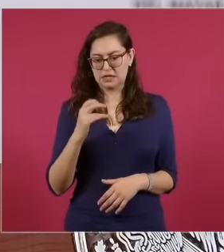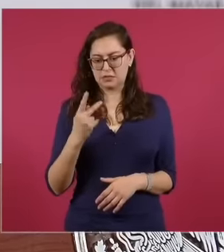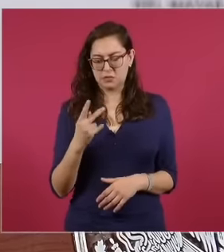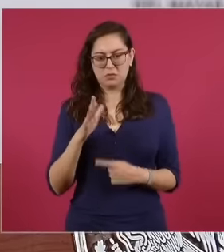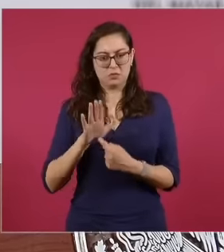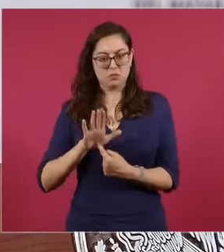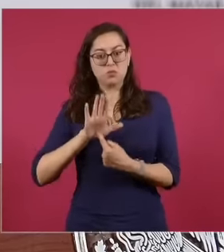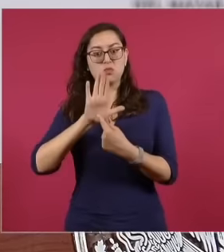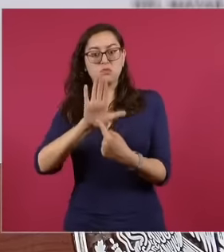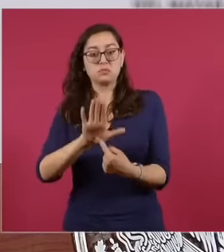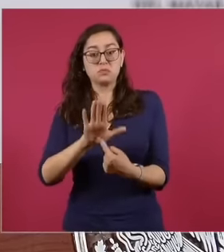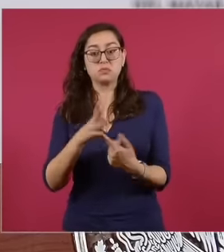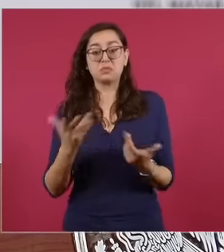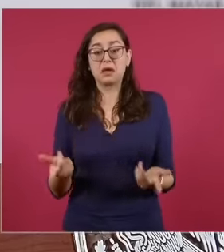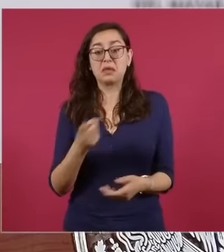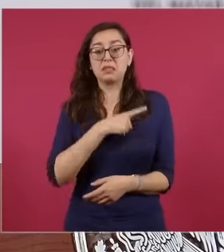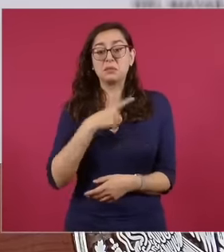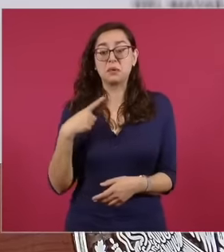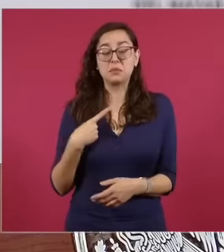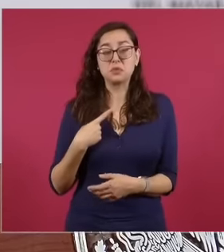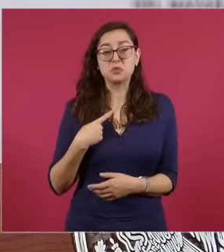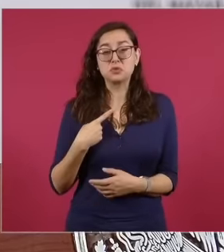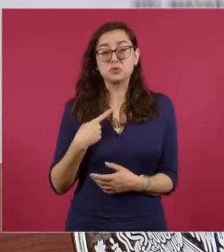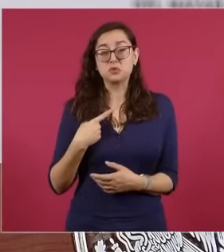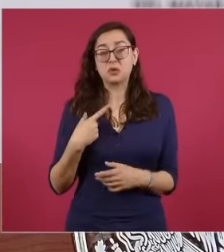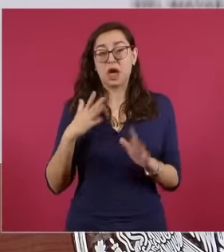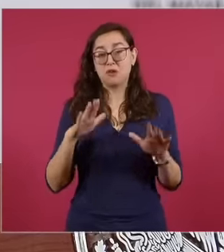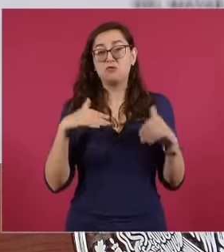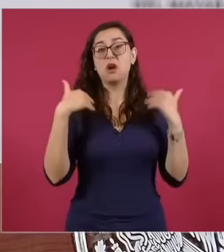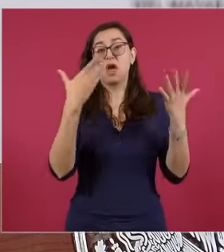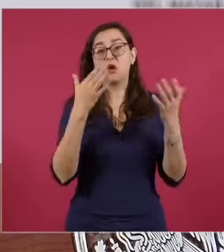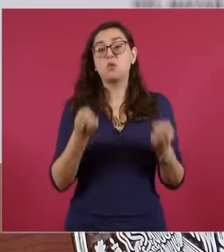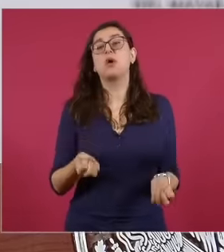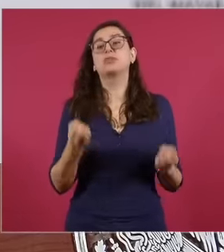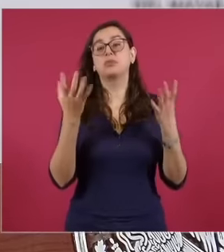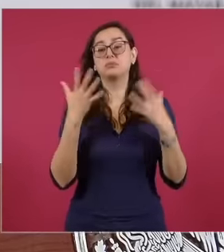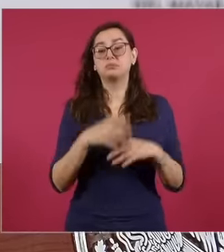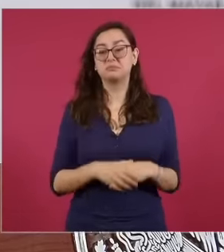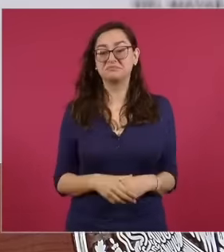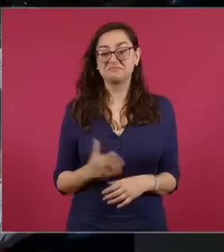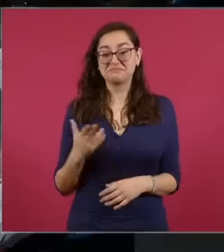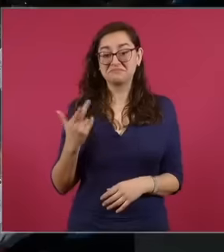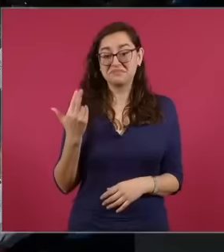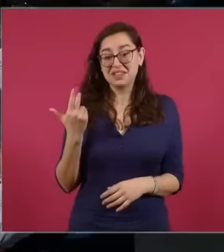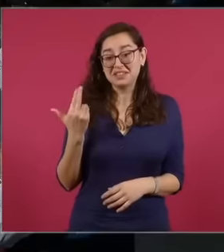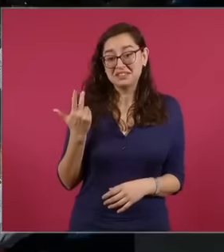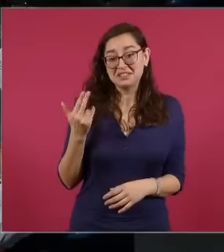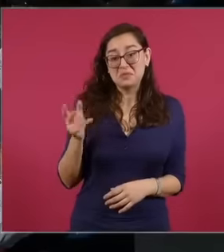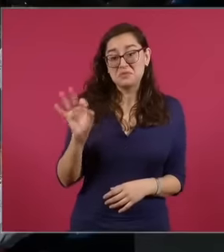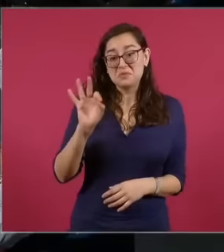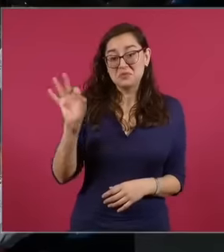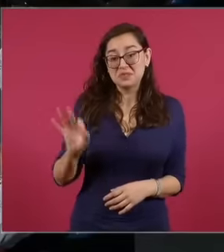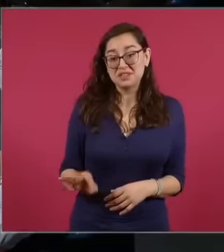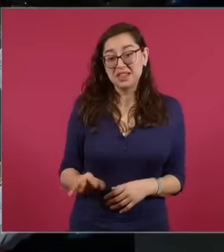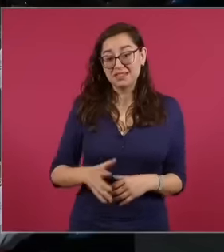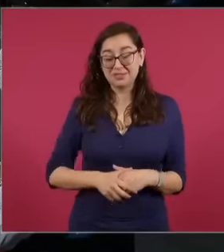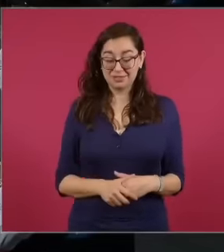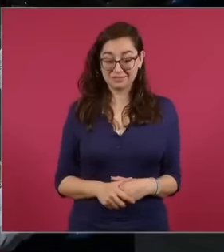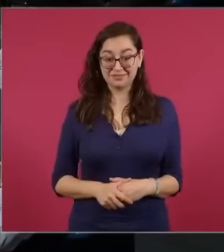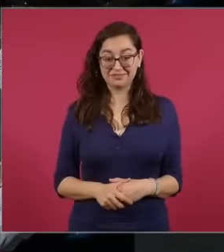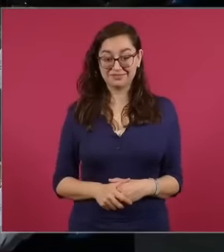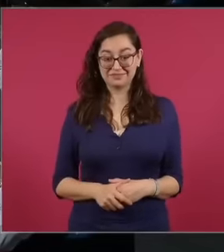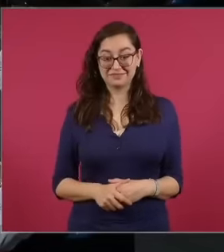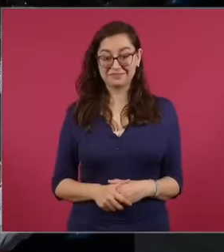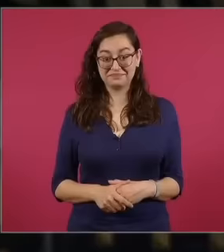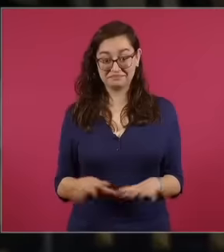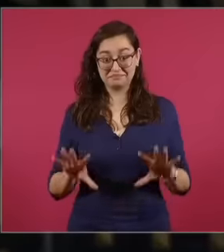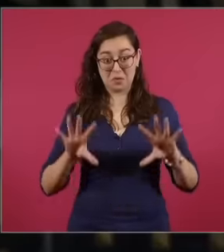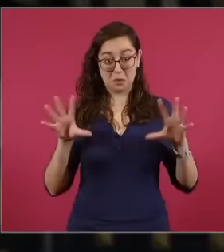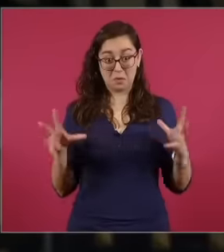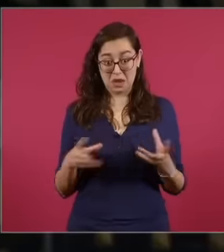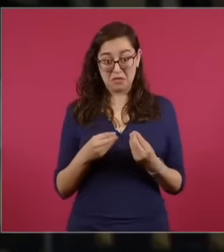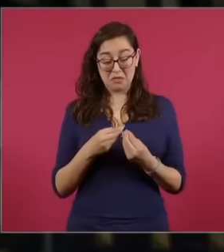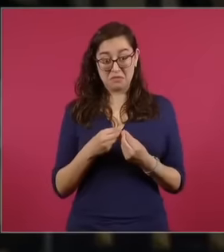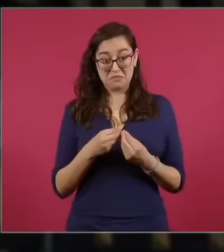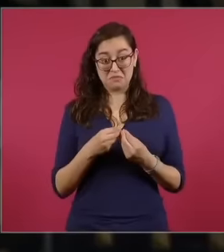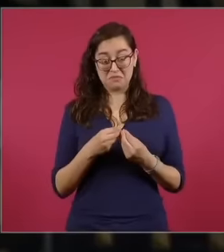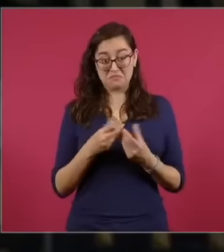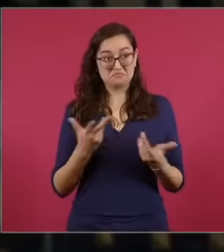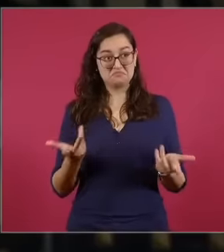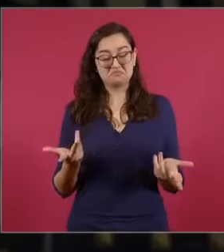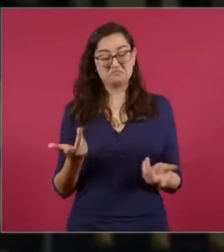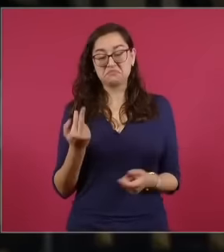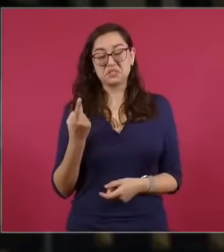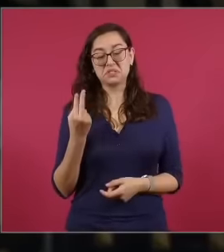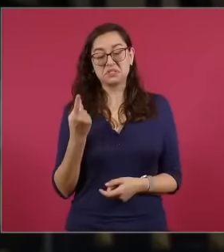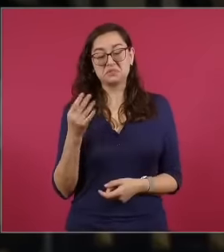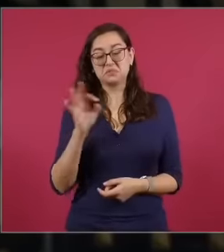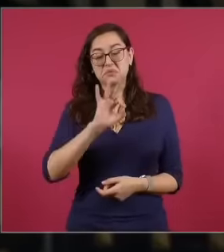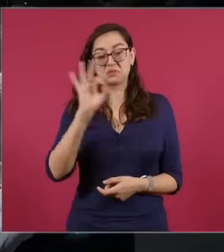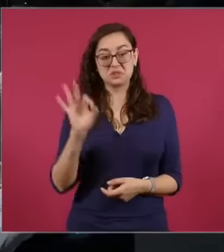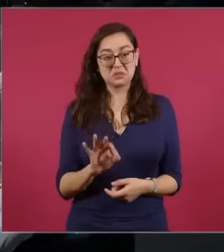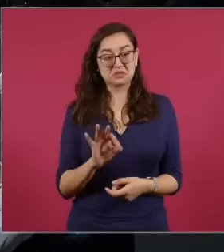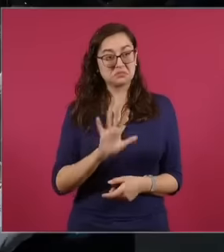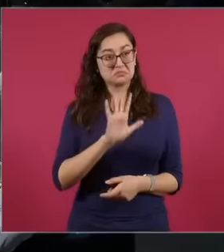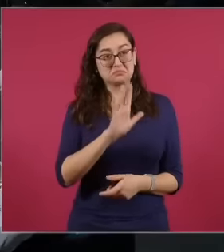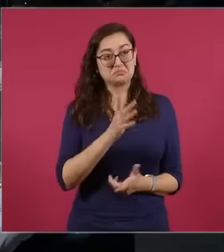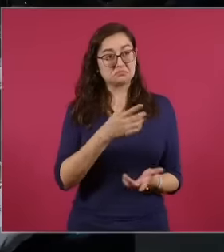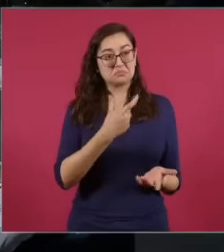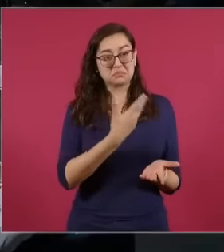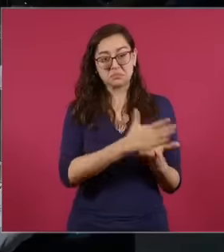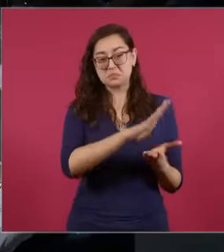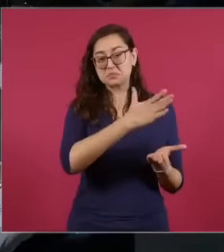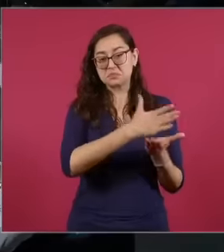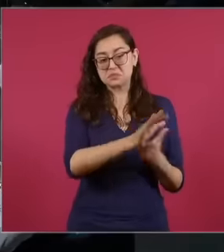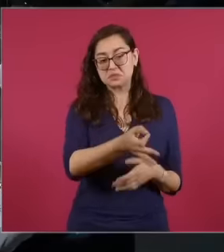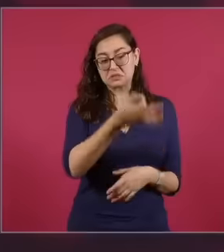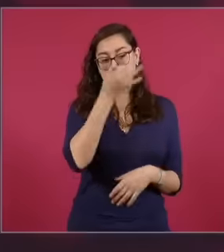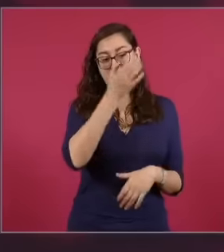about 25 % of foreign debt nothing more than the global debt and we have